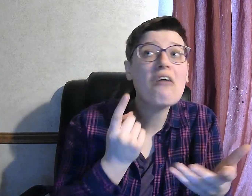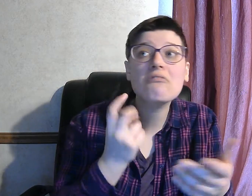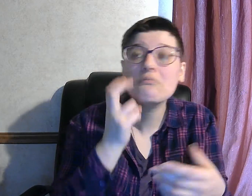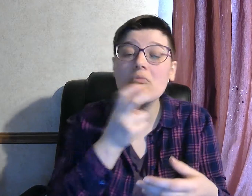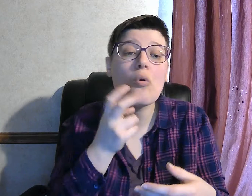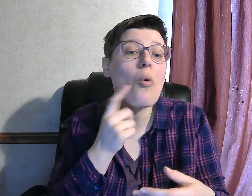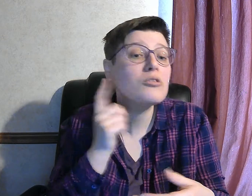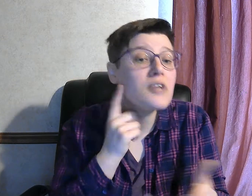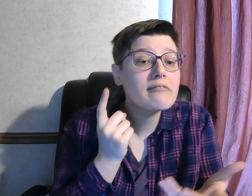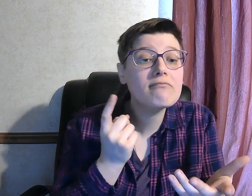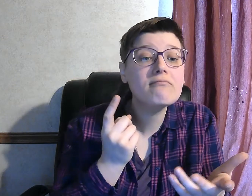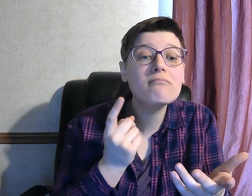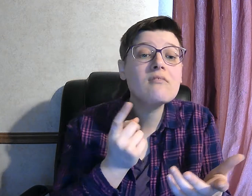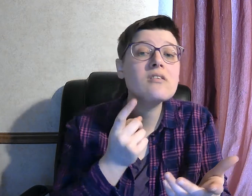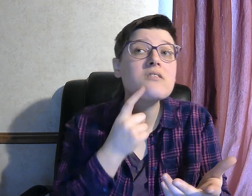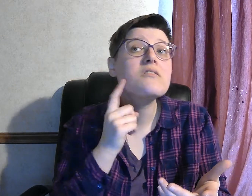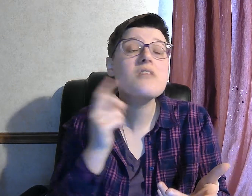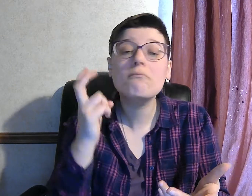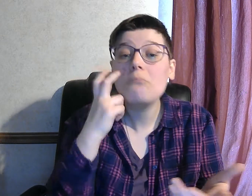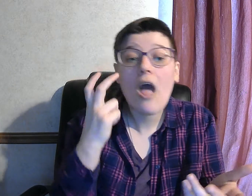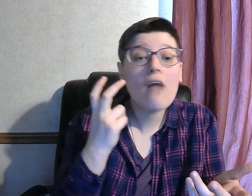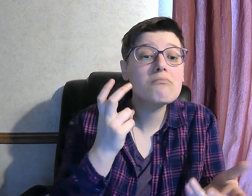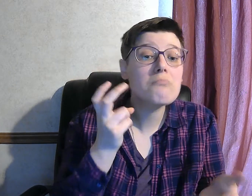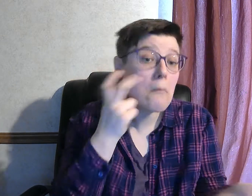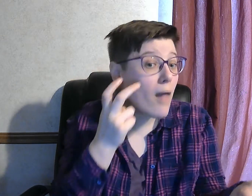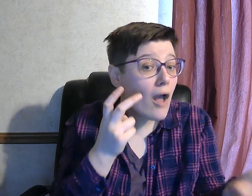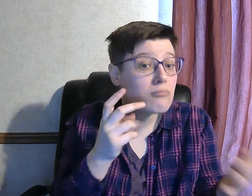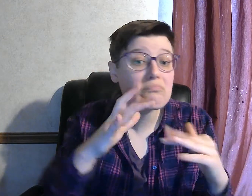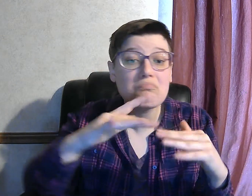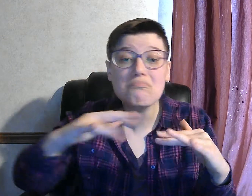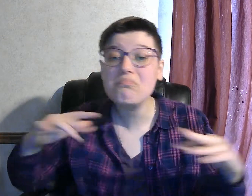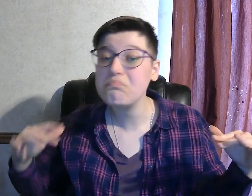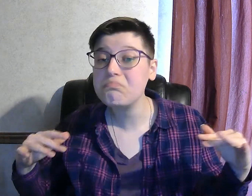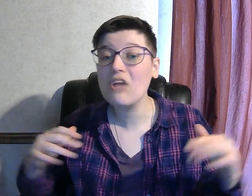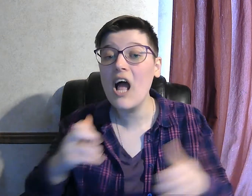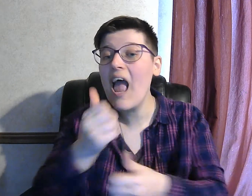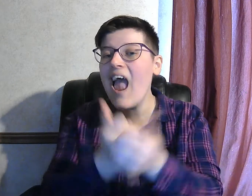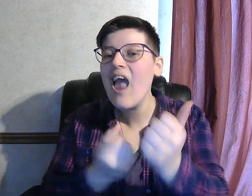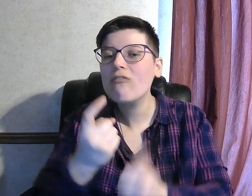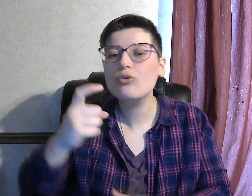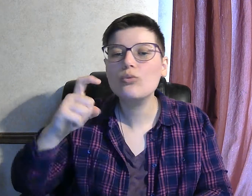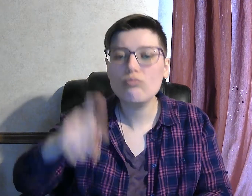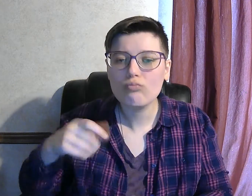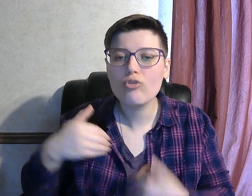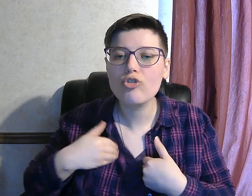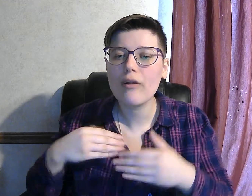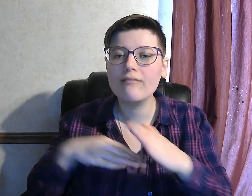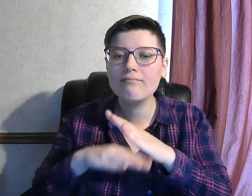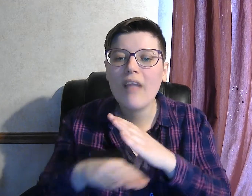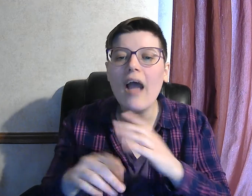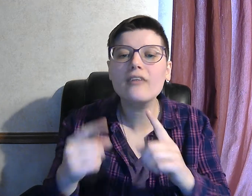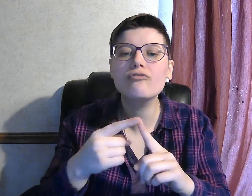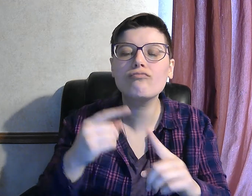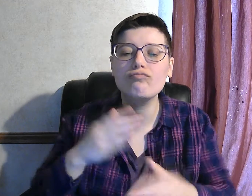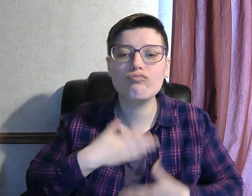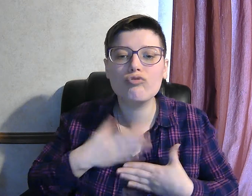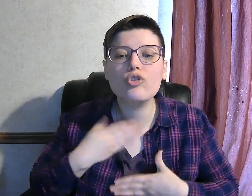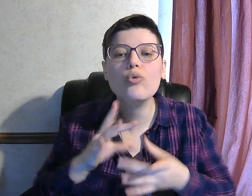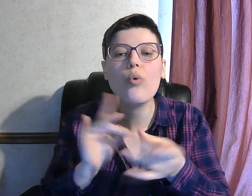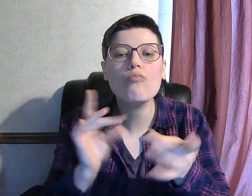So we have deaf people, deaf non-signers, deafblind, blind people-- So much diversity!